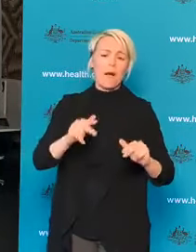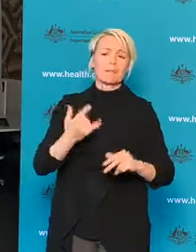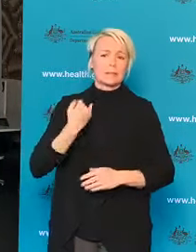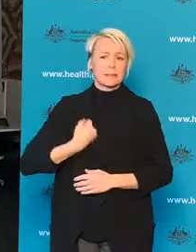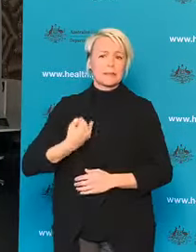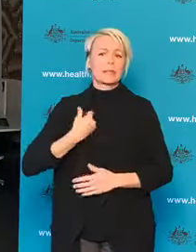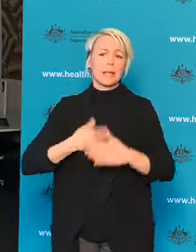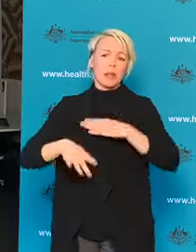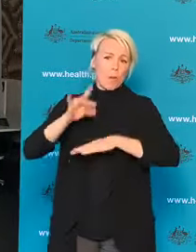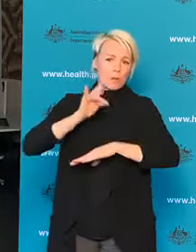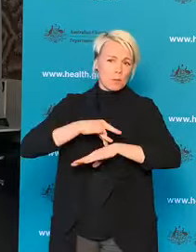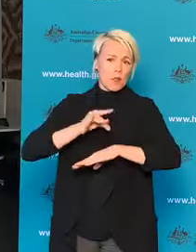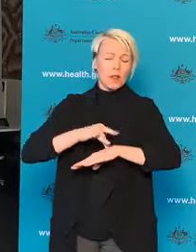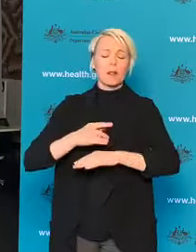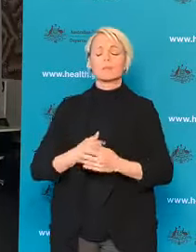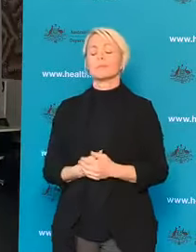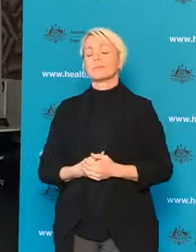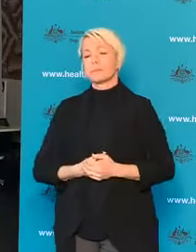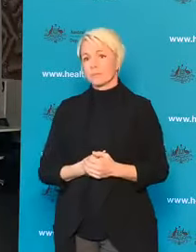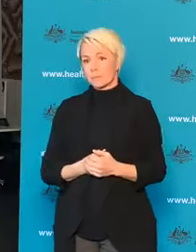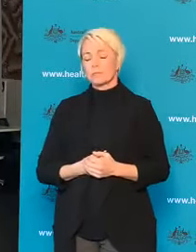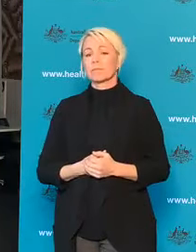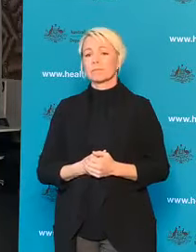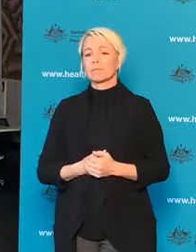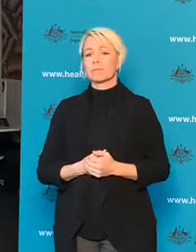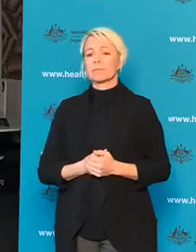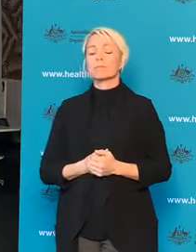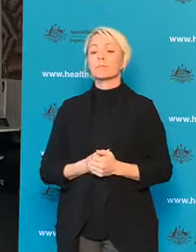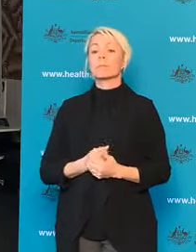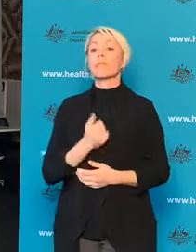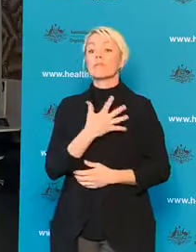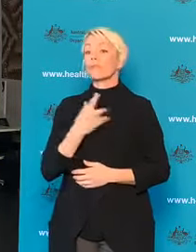hospital, there are 51 people in intensive care units which is seven